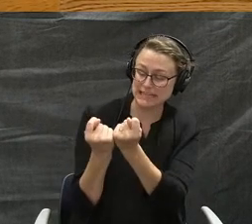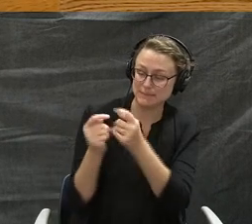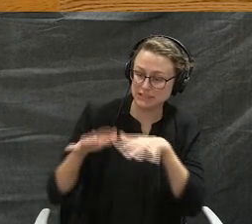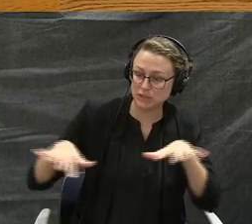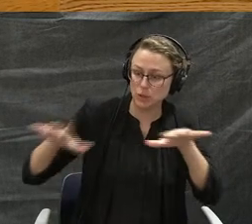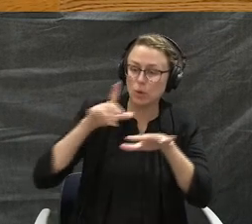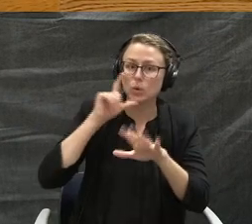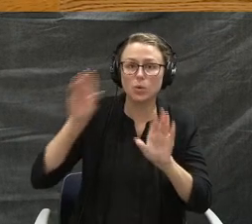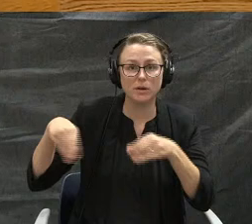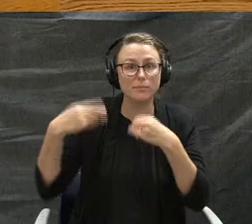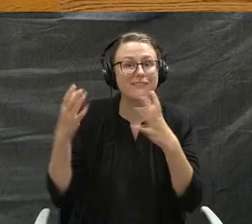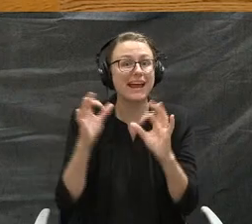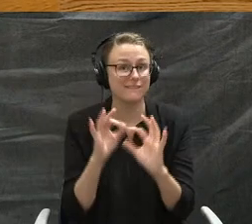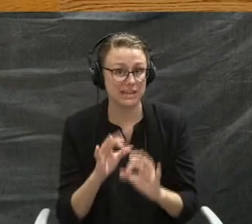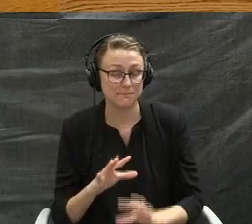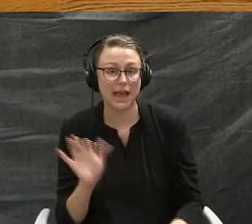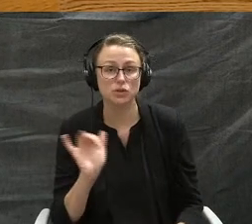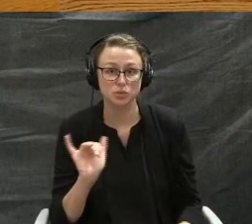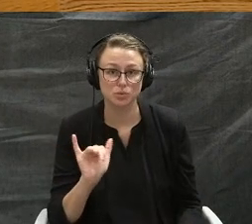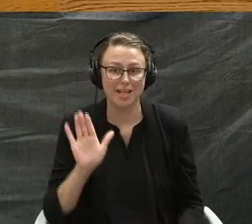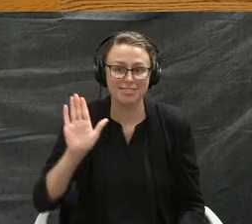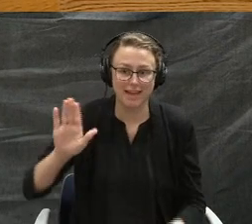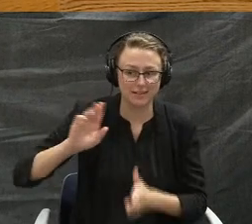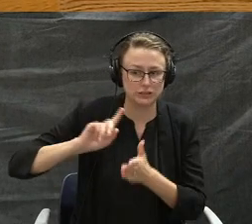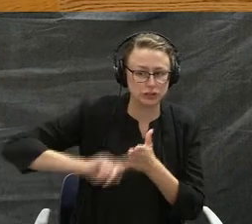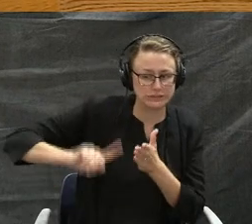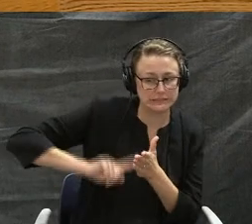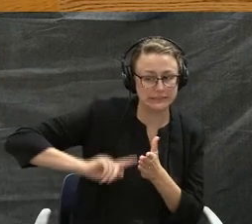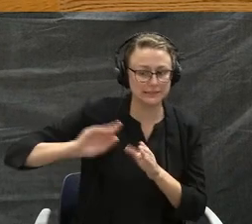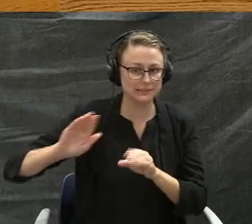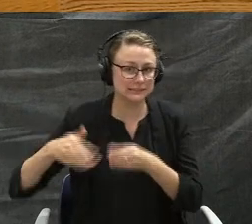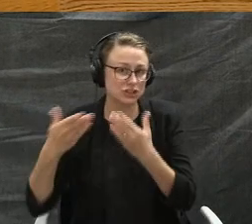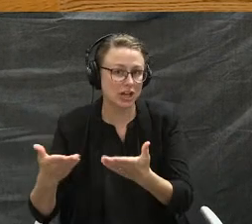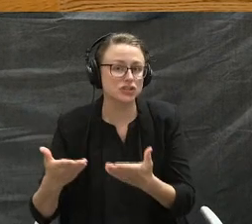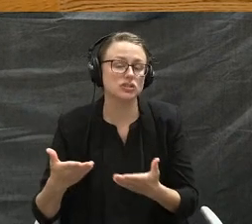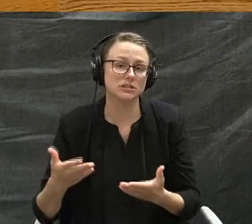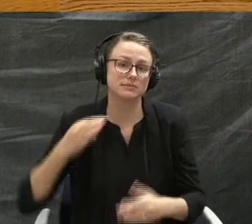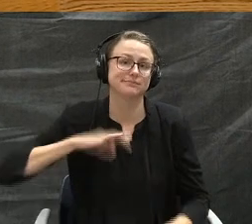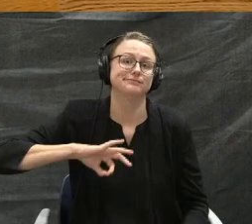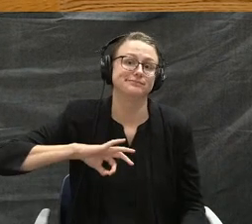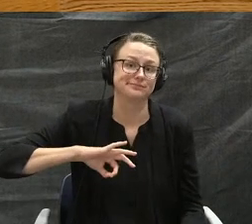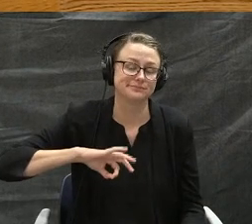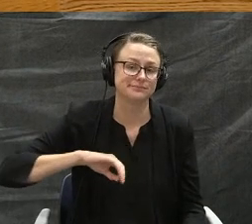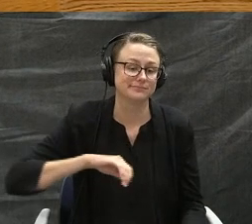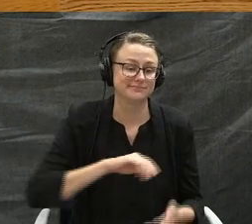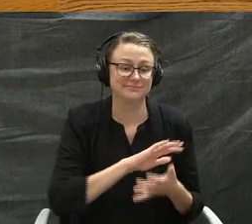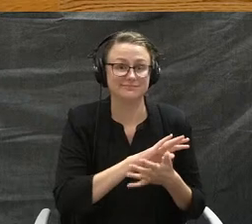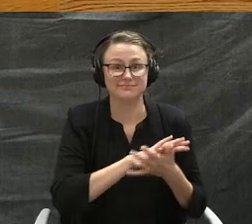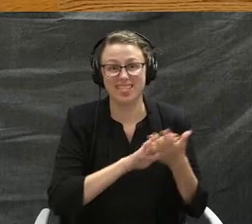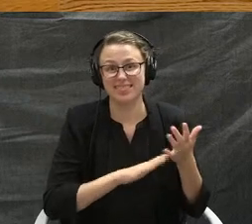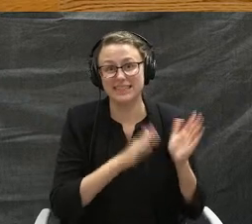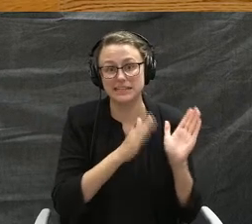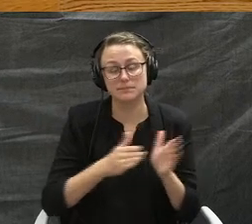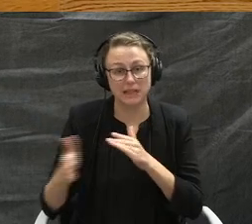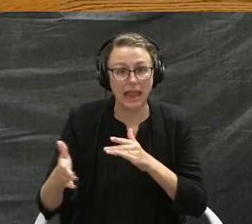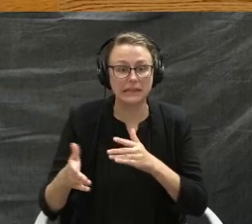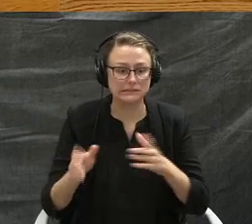and their critiques and suggestions. So these plans have been massage quite a bit by parents and staff members